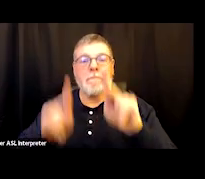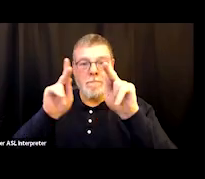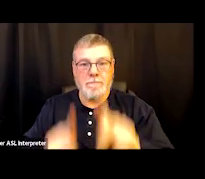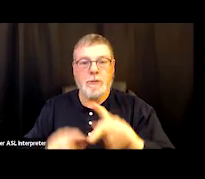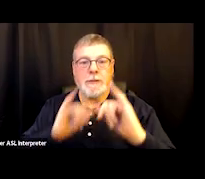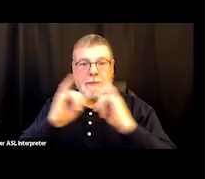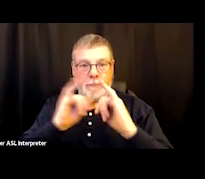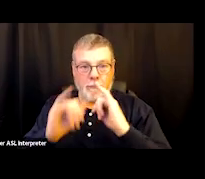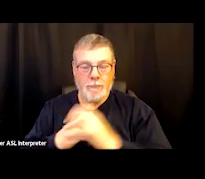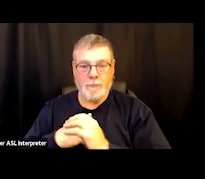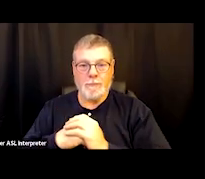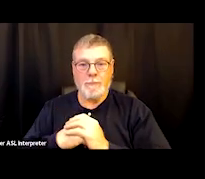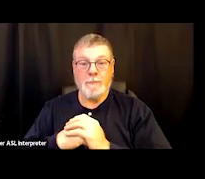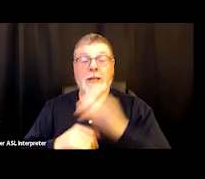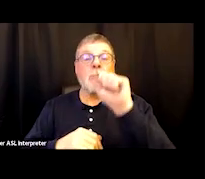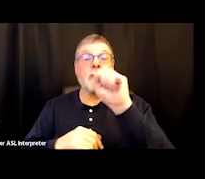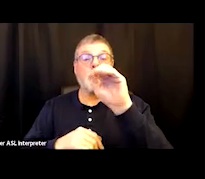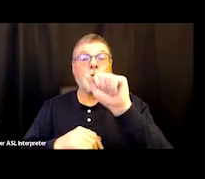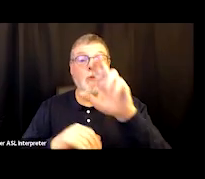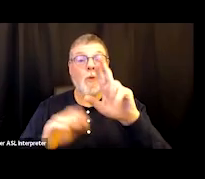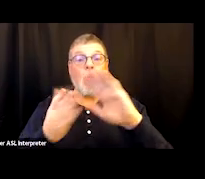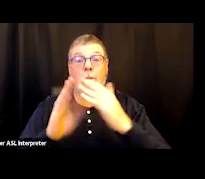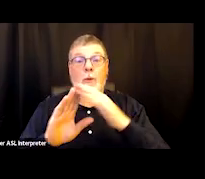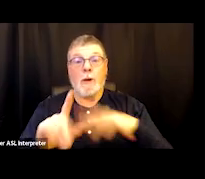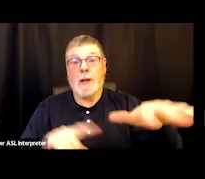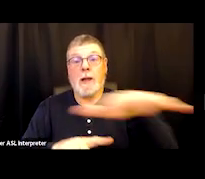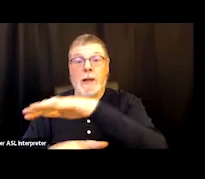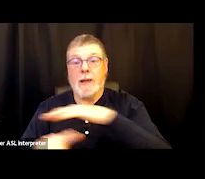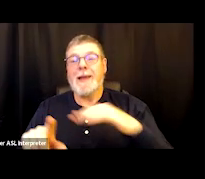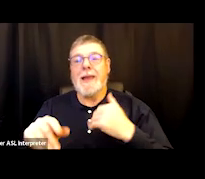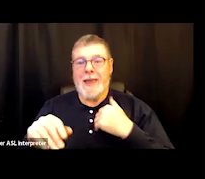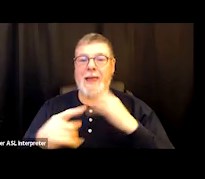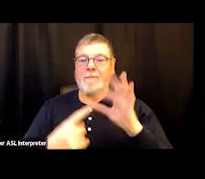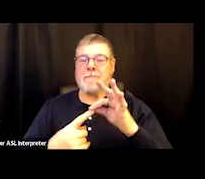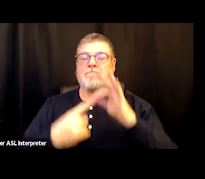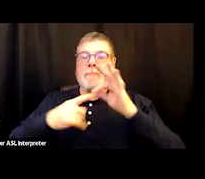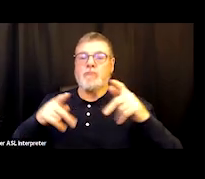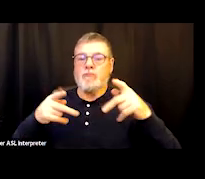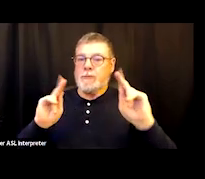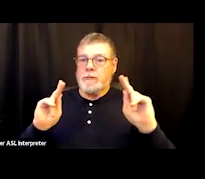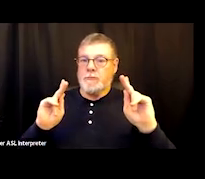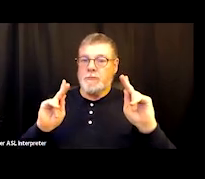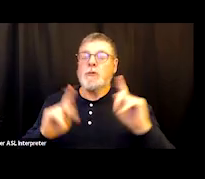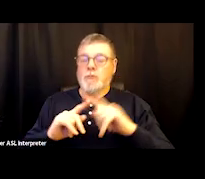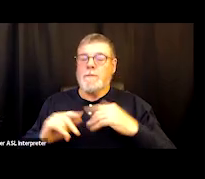In many SOAR communities, the SOAR provider has special privileges and access to fill out this form